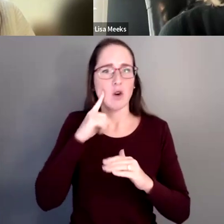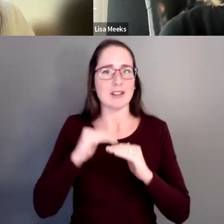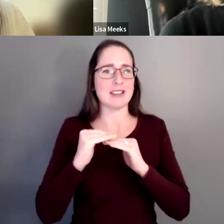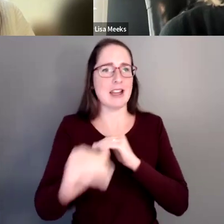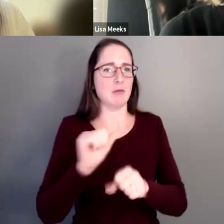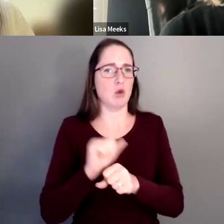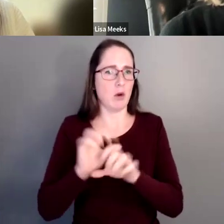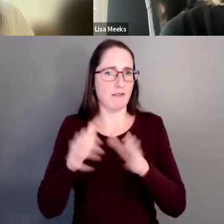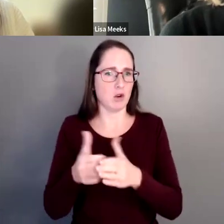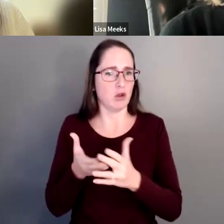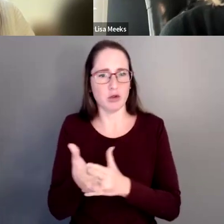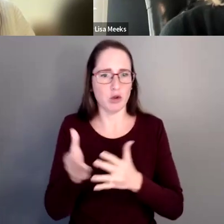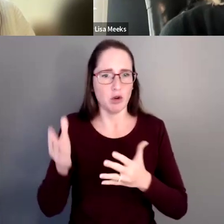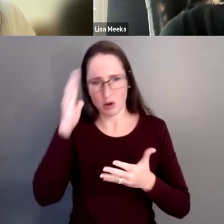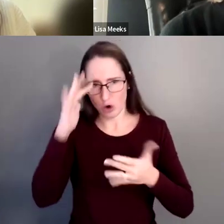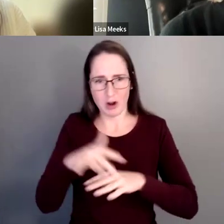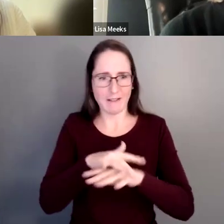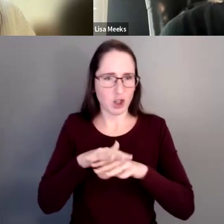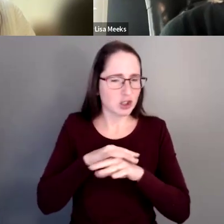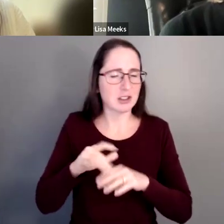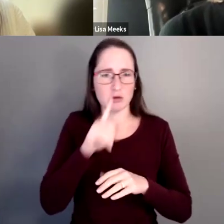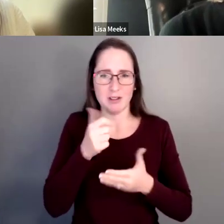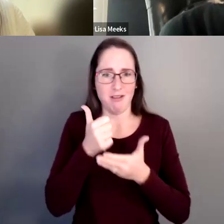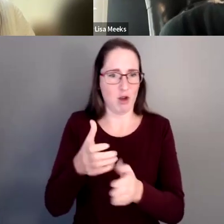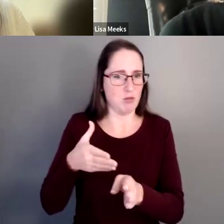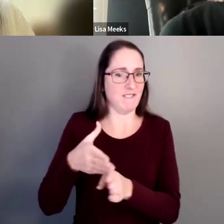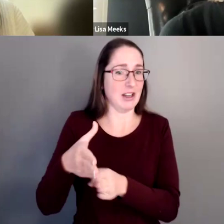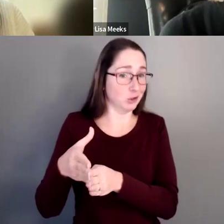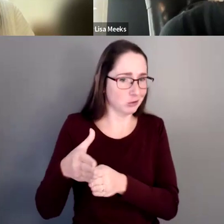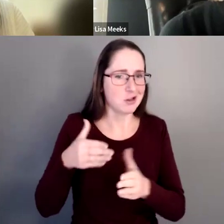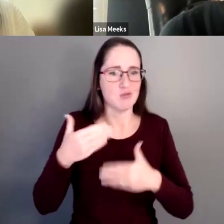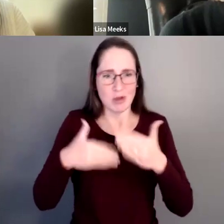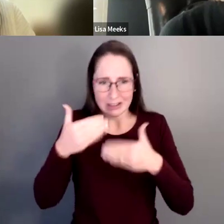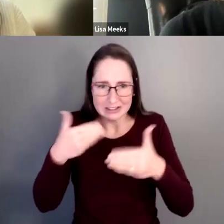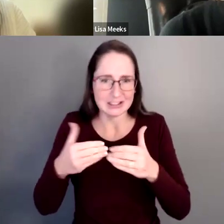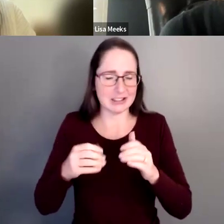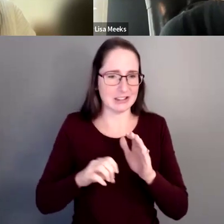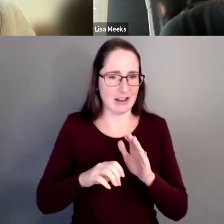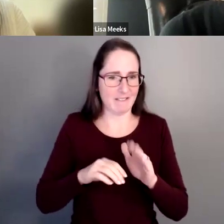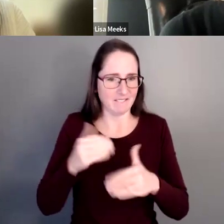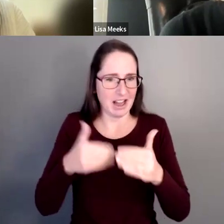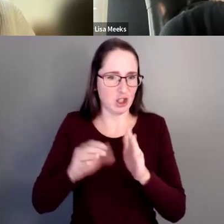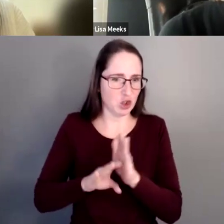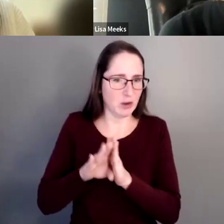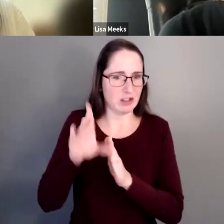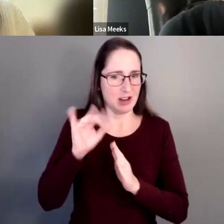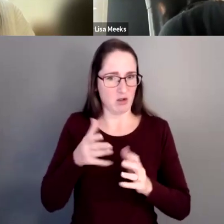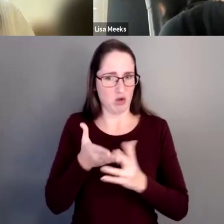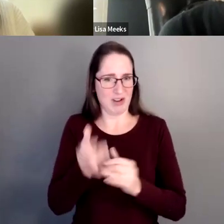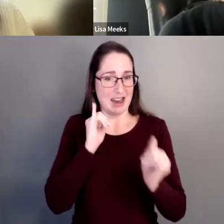session, Dr. Allison Cowellwood, innovating for sustainable workforce through